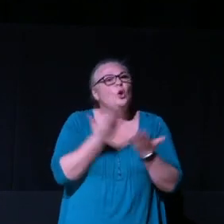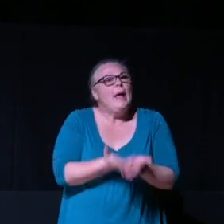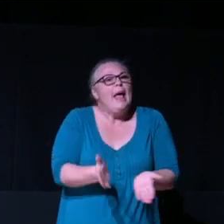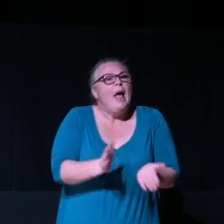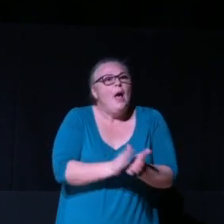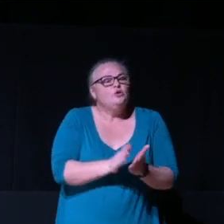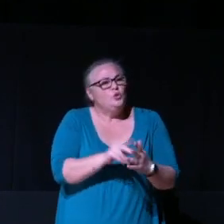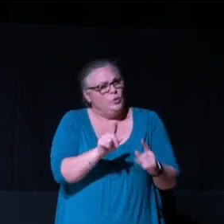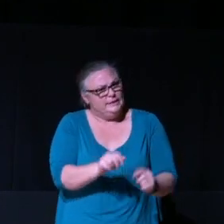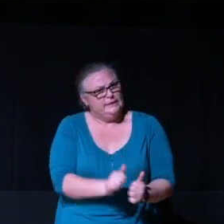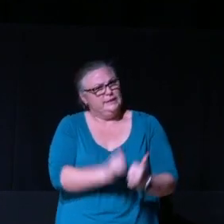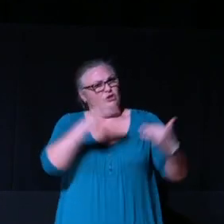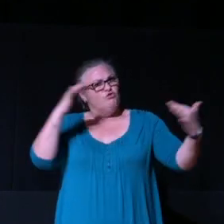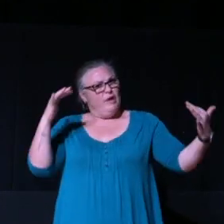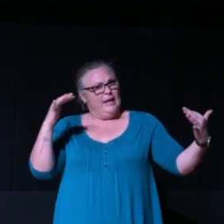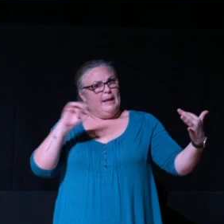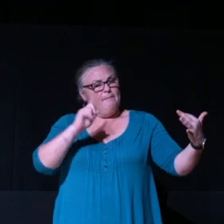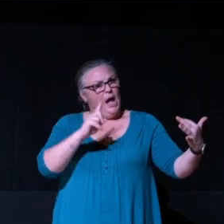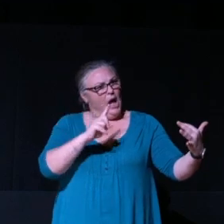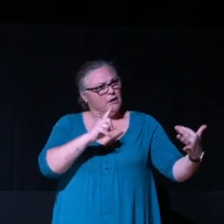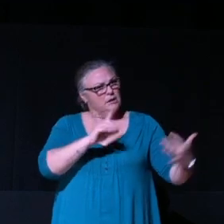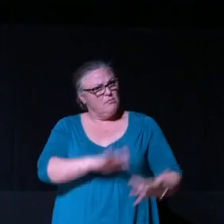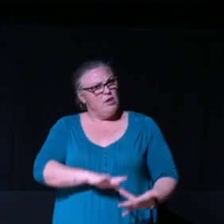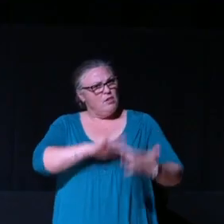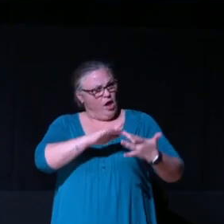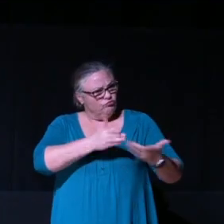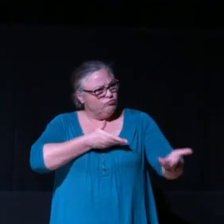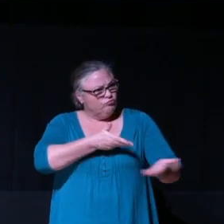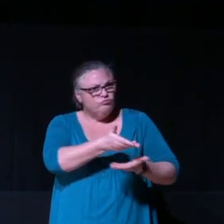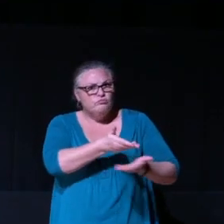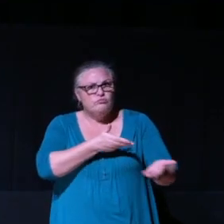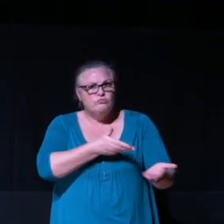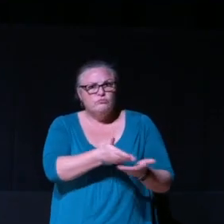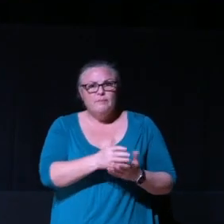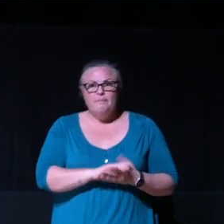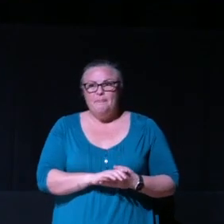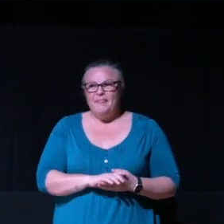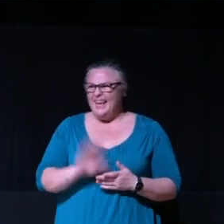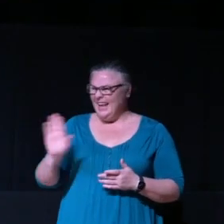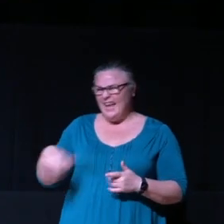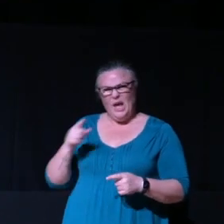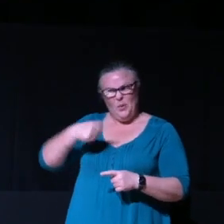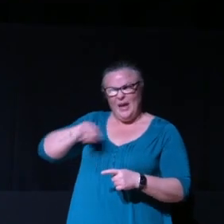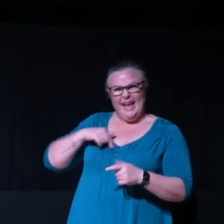lost it if we think if we think we've lost it. Like if I do, I do hear